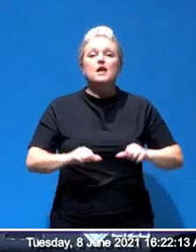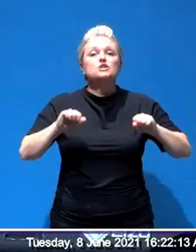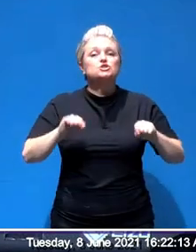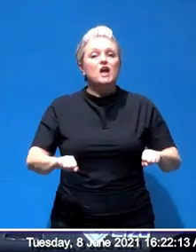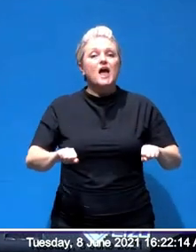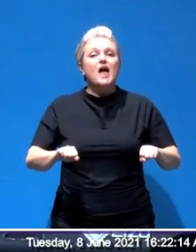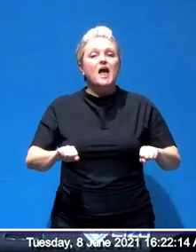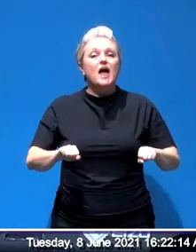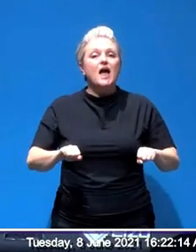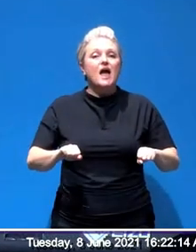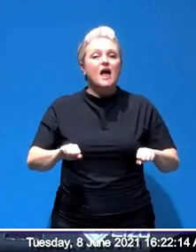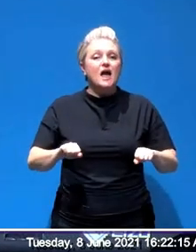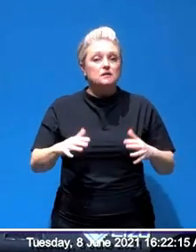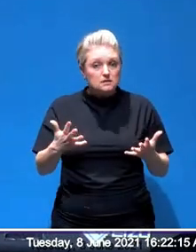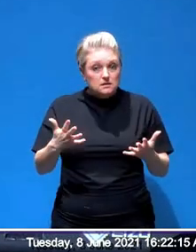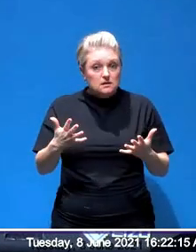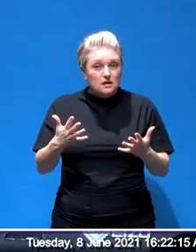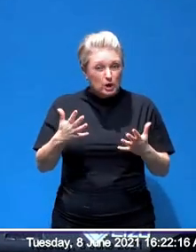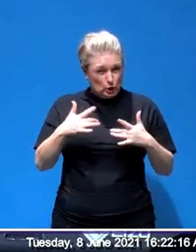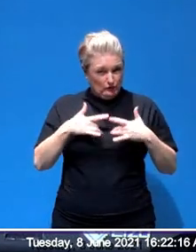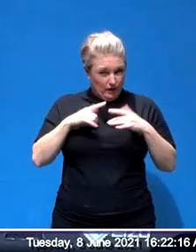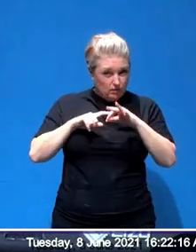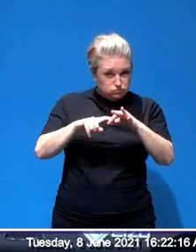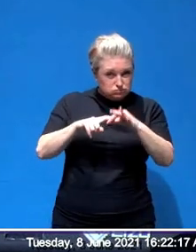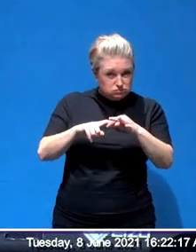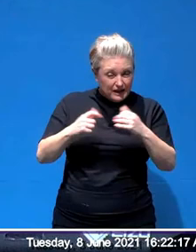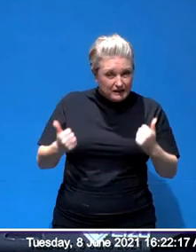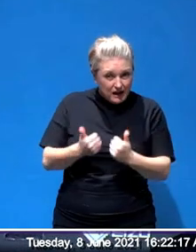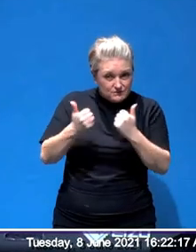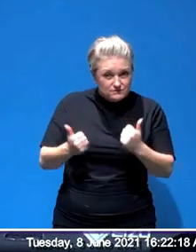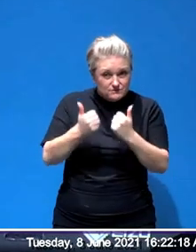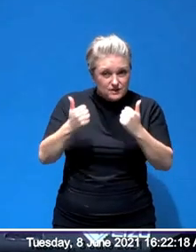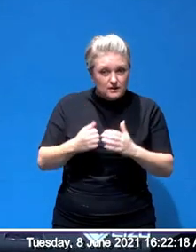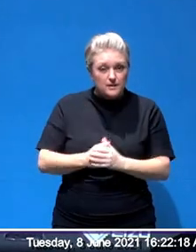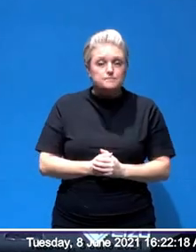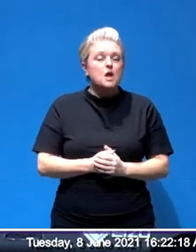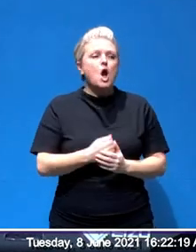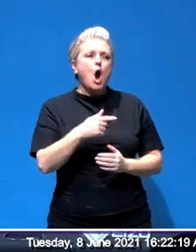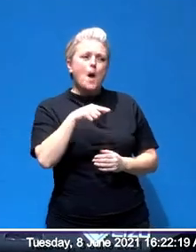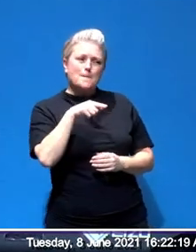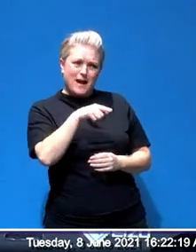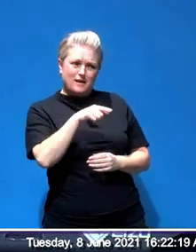Have we not exhausted the topic, Mr O'Brien? This arises from the evidence that this witness gave